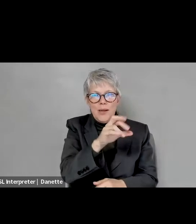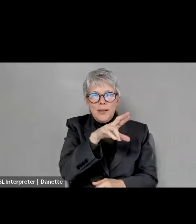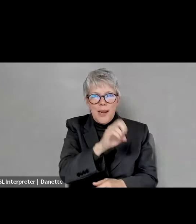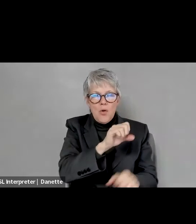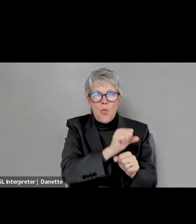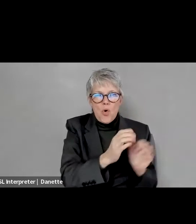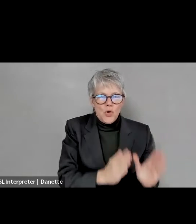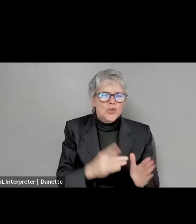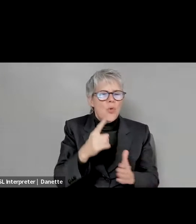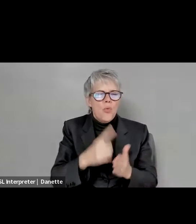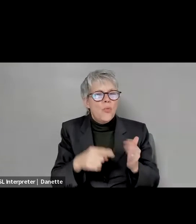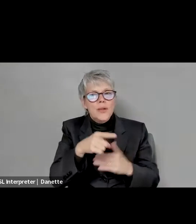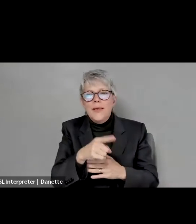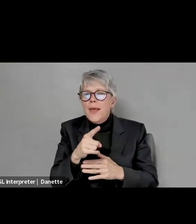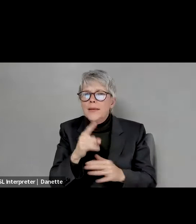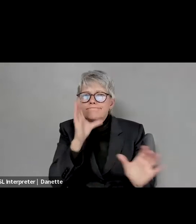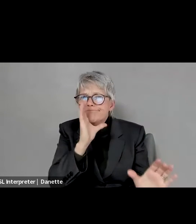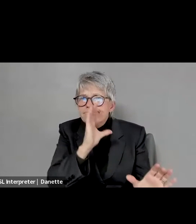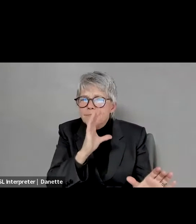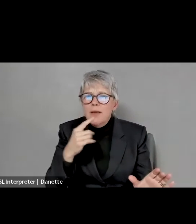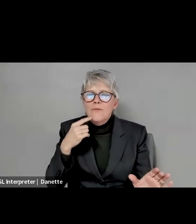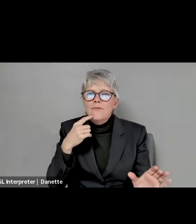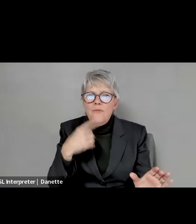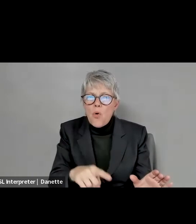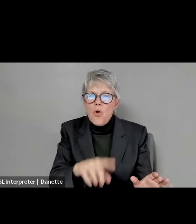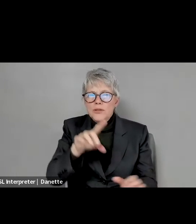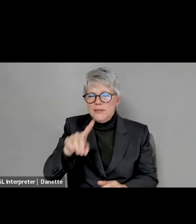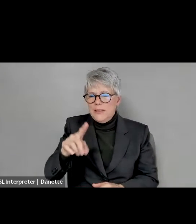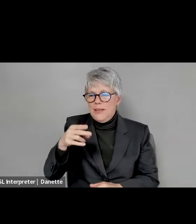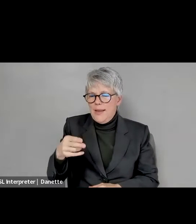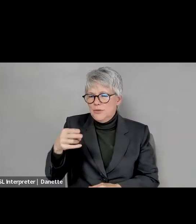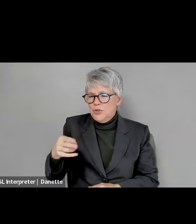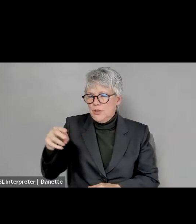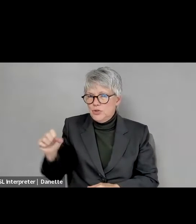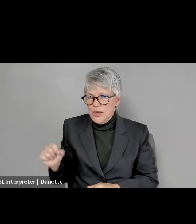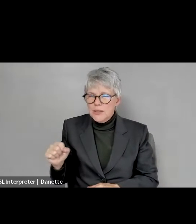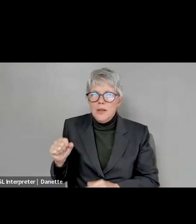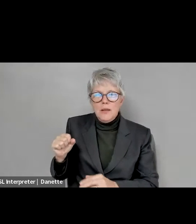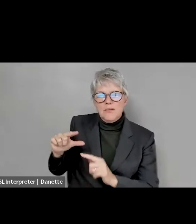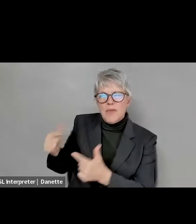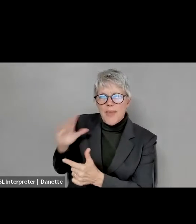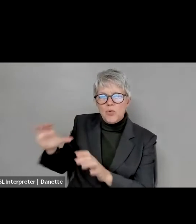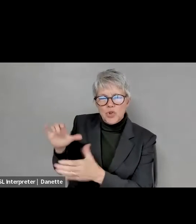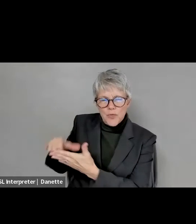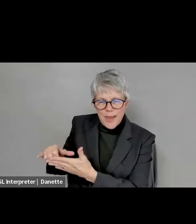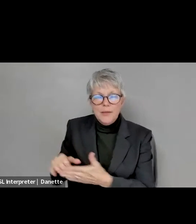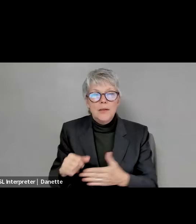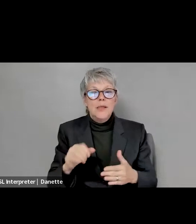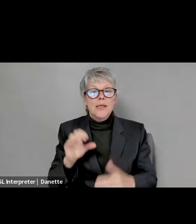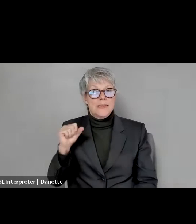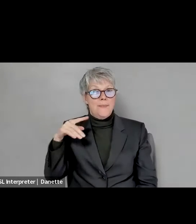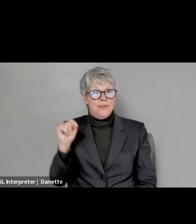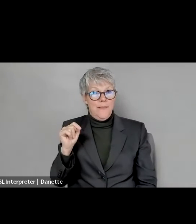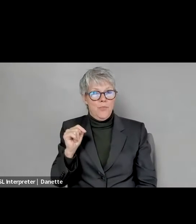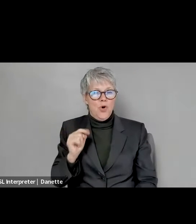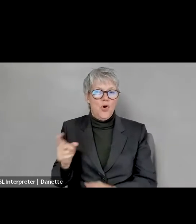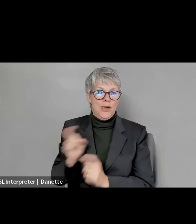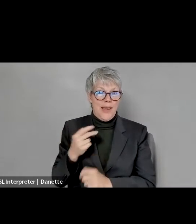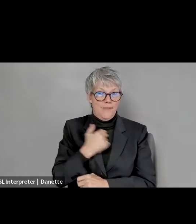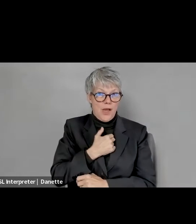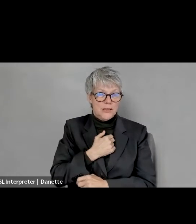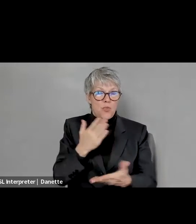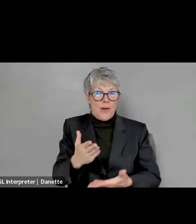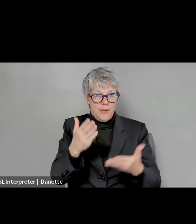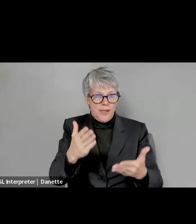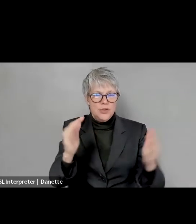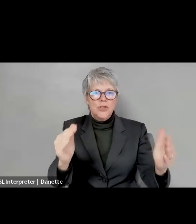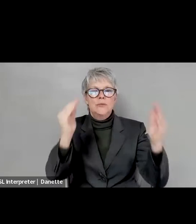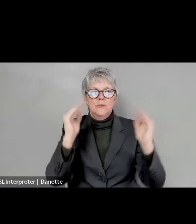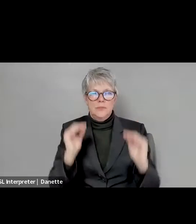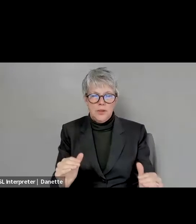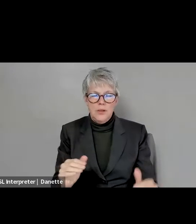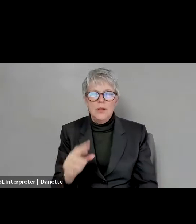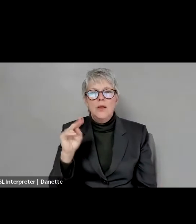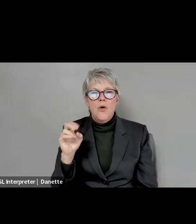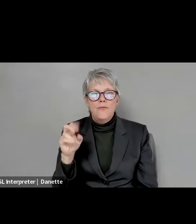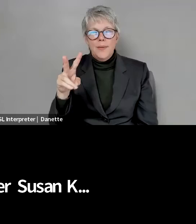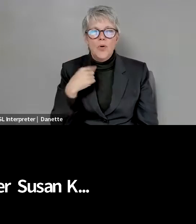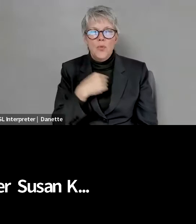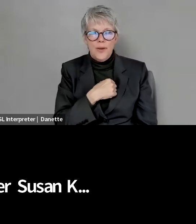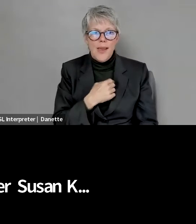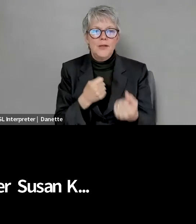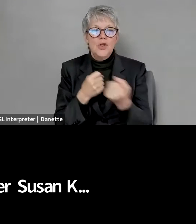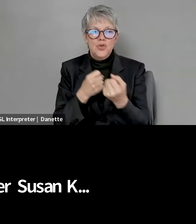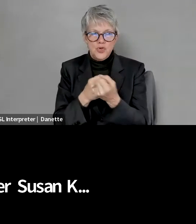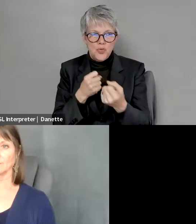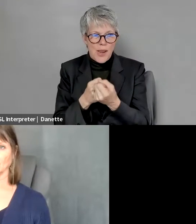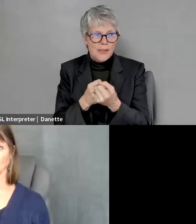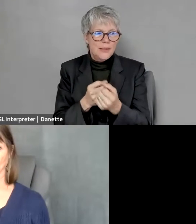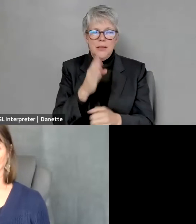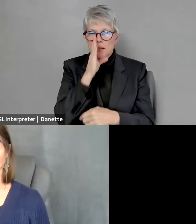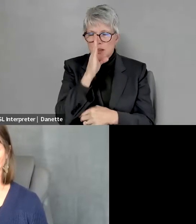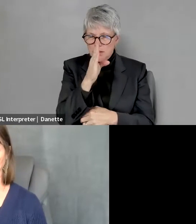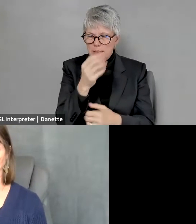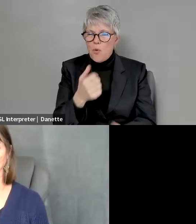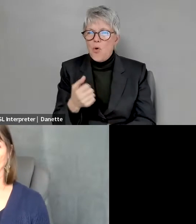Kelly Crosbie: one for D and two Jackson, who they've talked to. So i'm going to let them do that. In September A. He gave us some recommendations in November. In the workforce space we had direct support. Professional wage increases in Medicaid, published those in November one